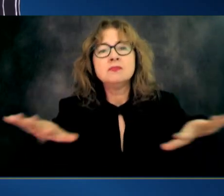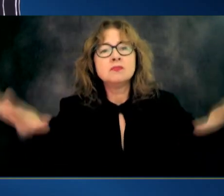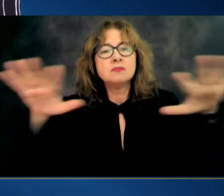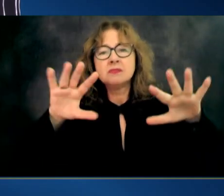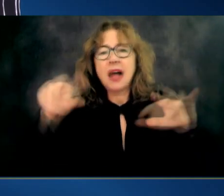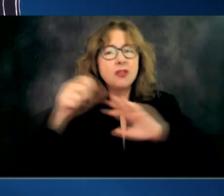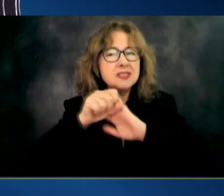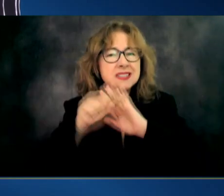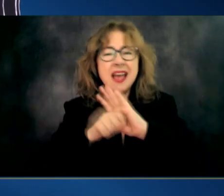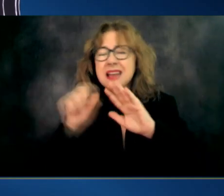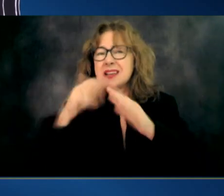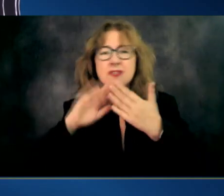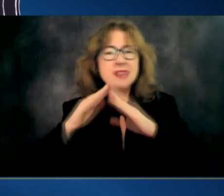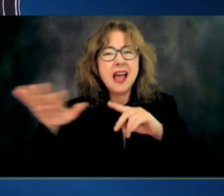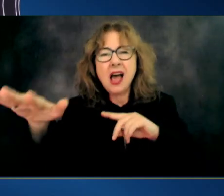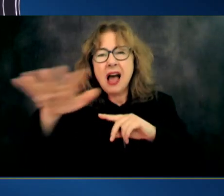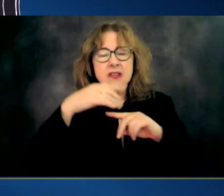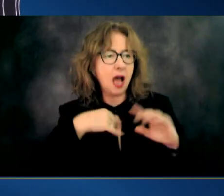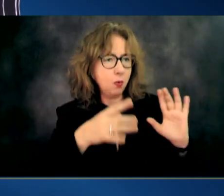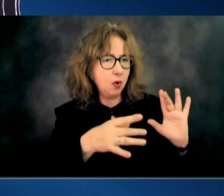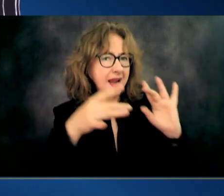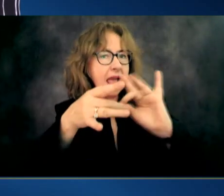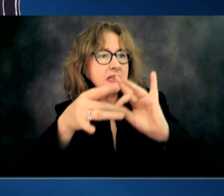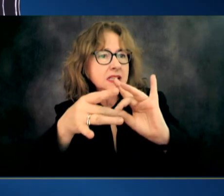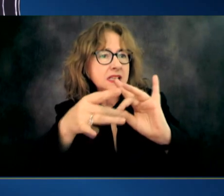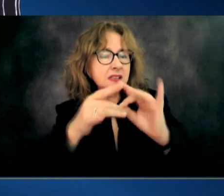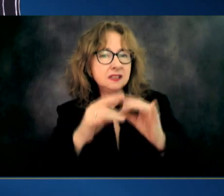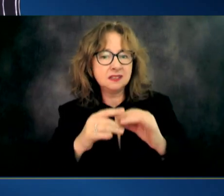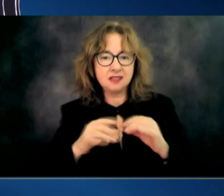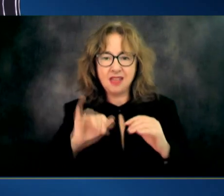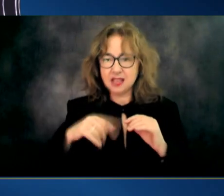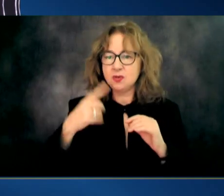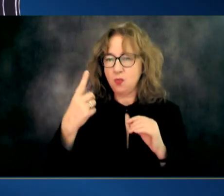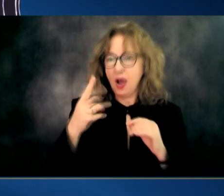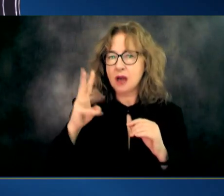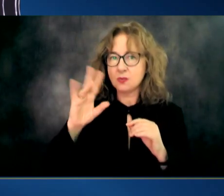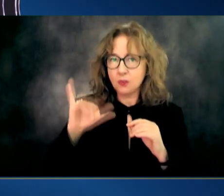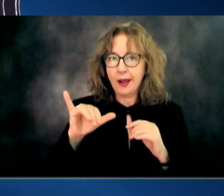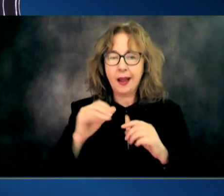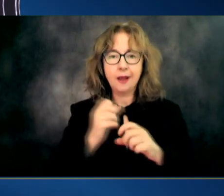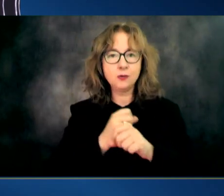always connect to you. And that's a real way to make sure that we have that perfect transition,